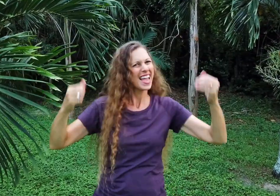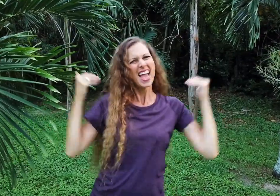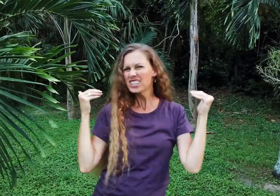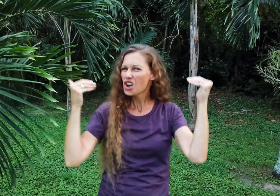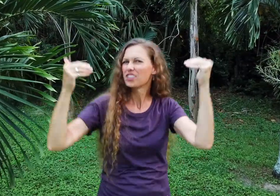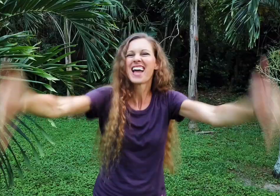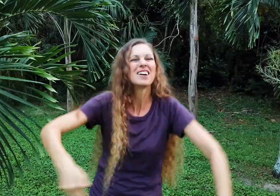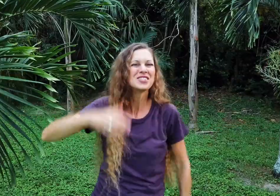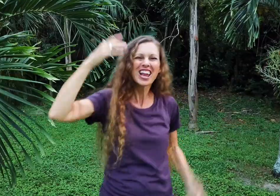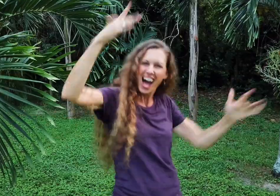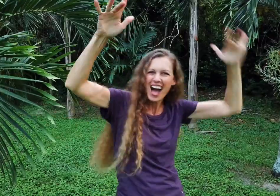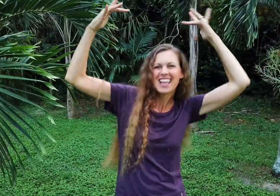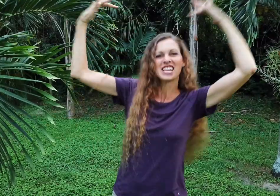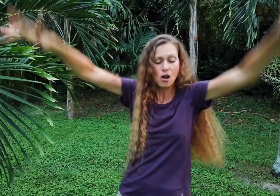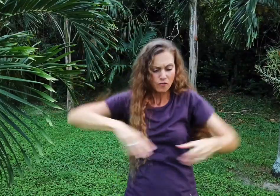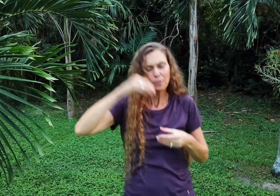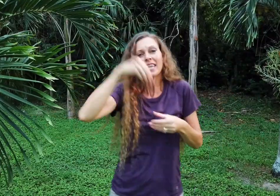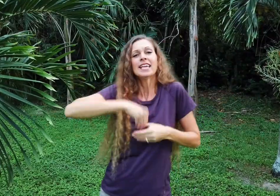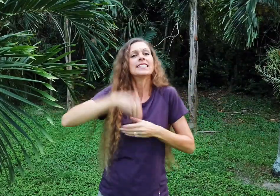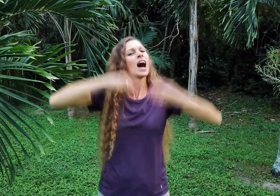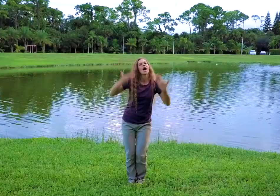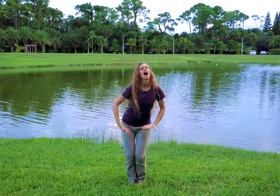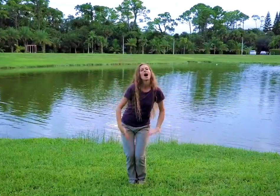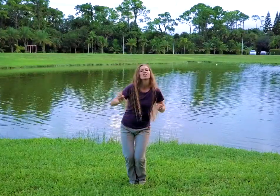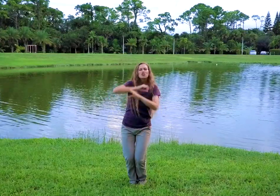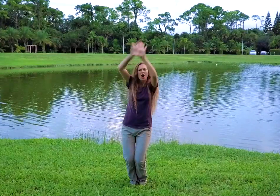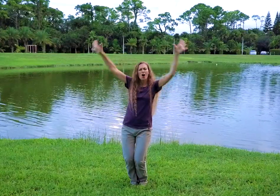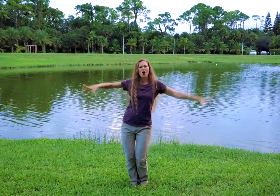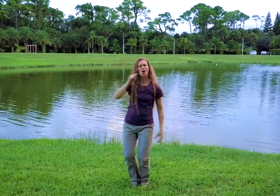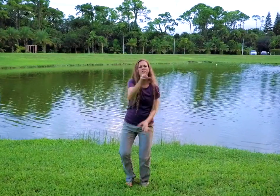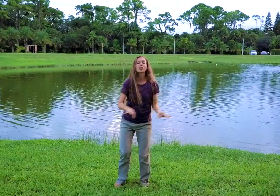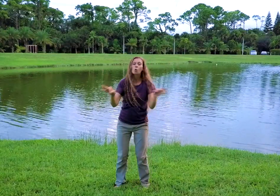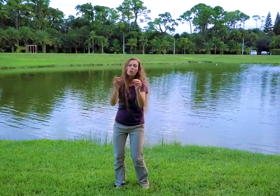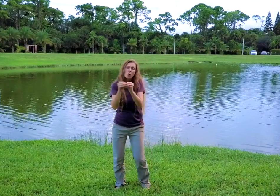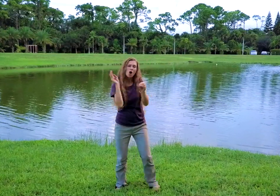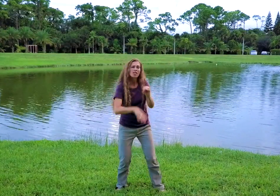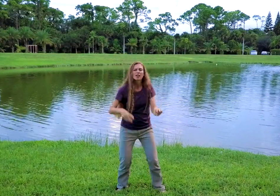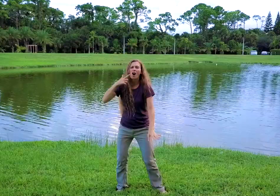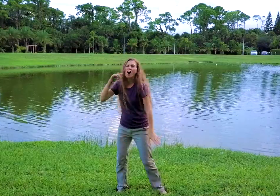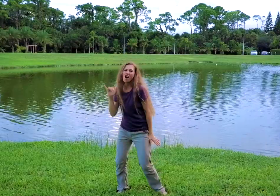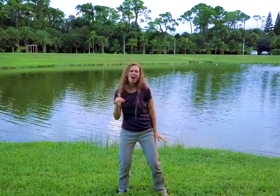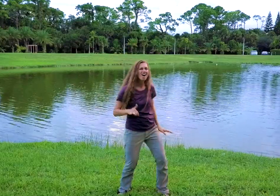It's your time to shine From the inside out it shows You're worth more than gold